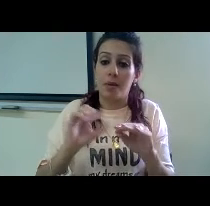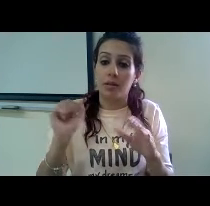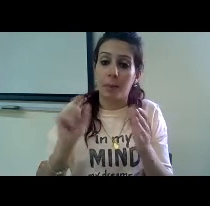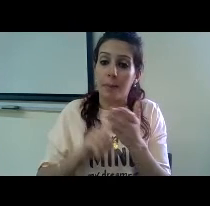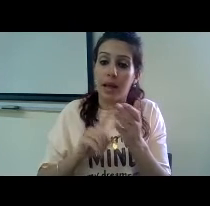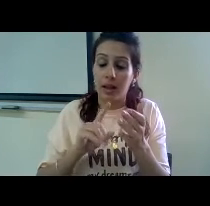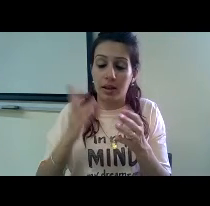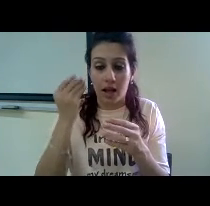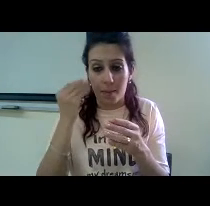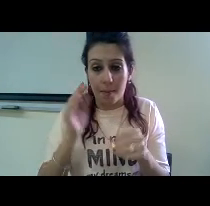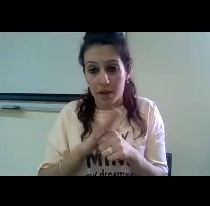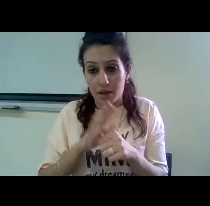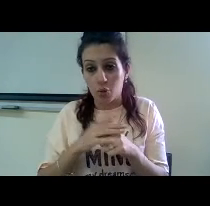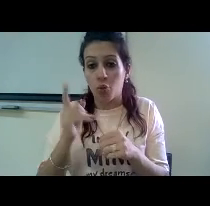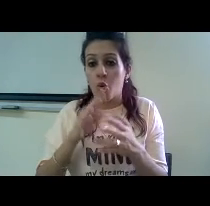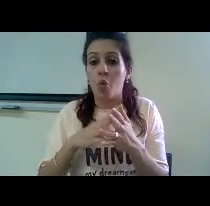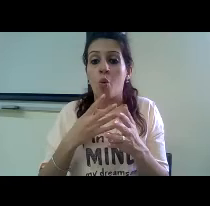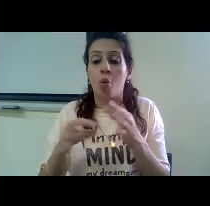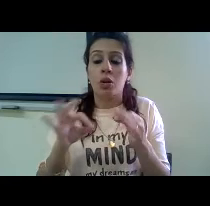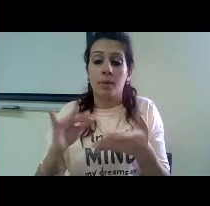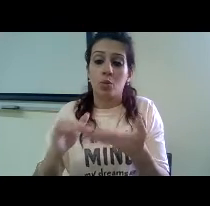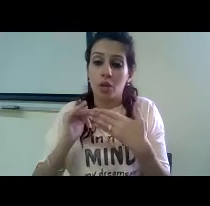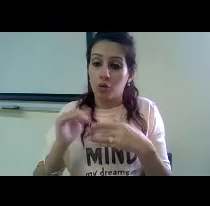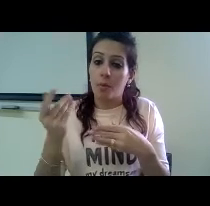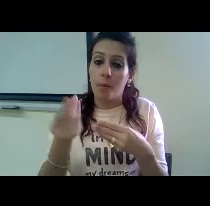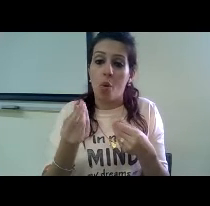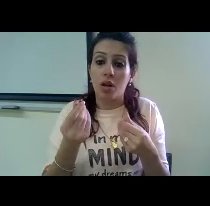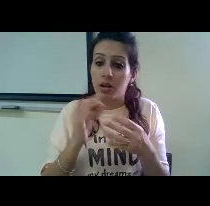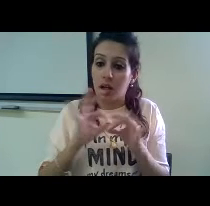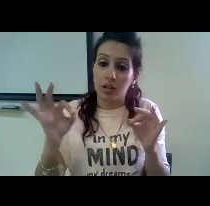and also they can connect with each other for support.